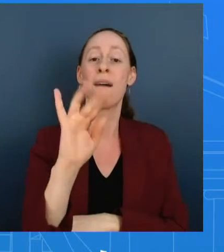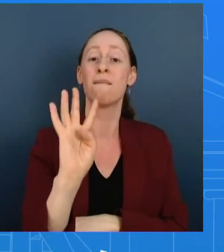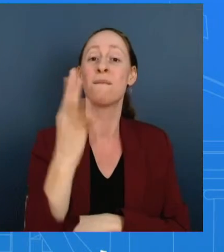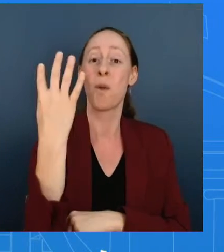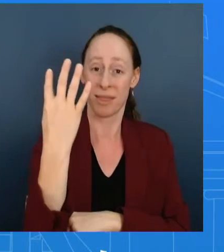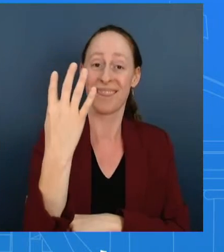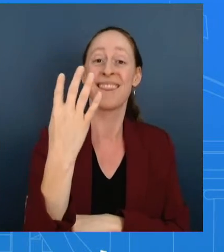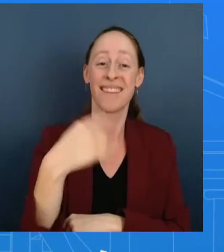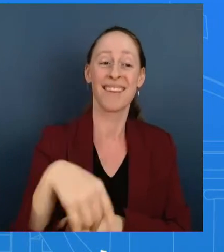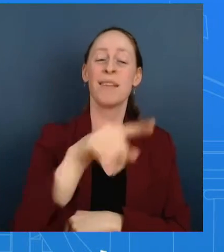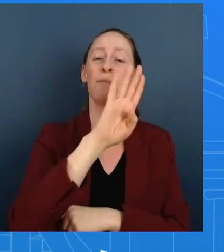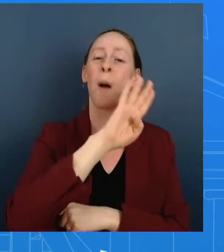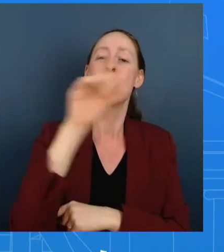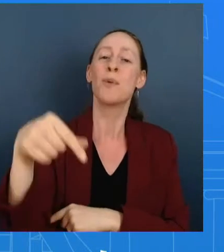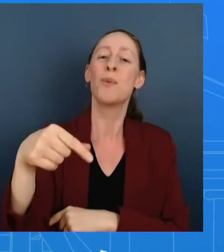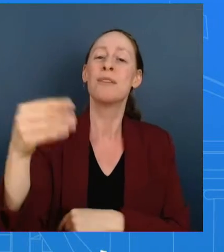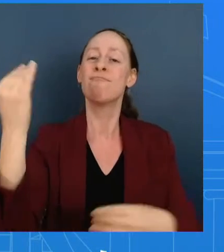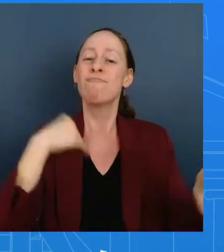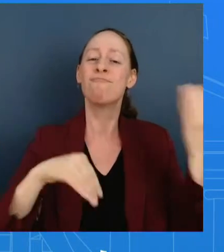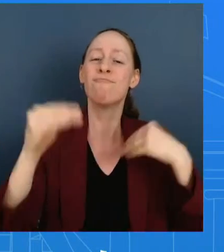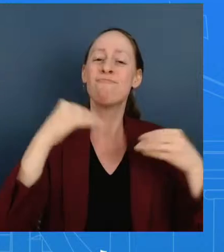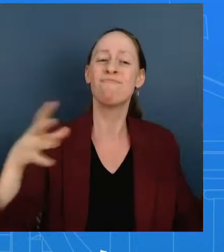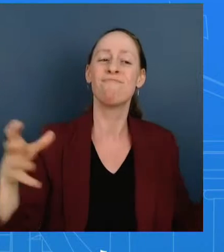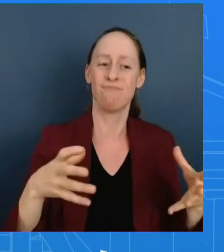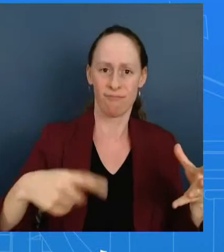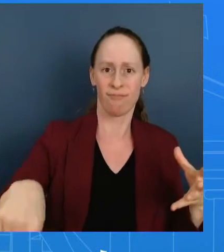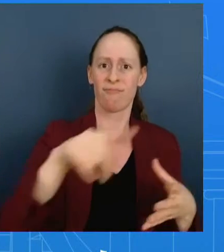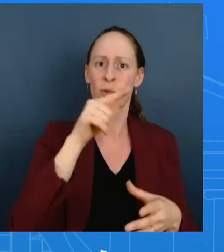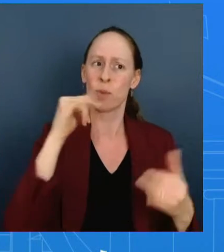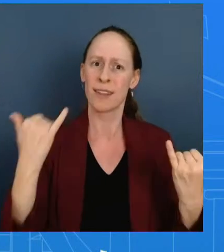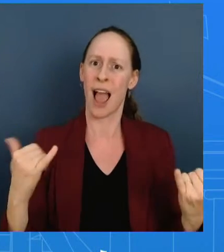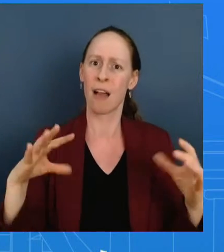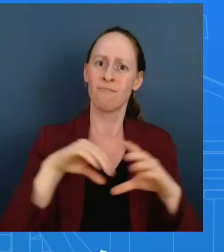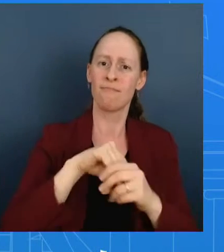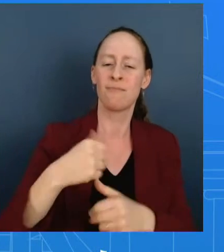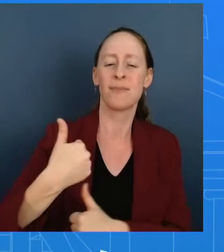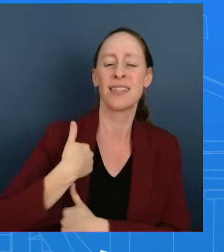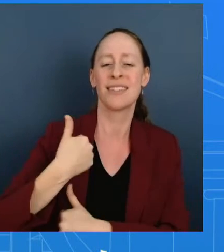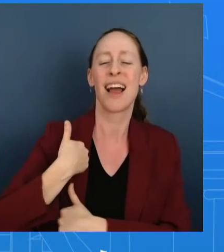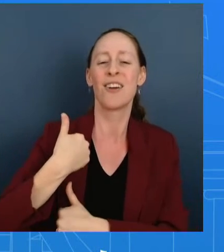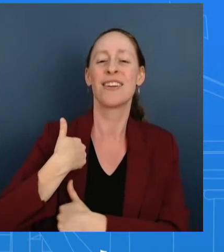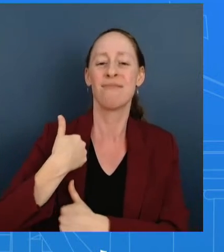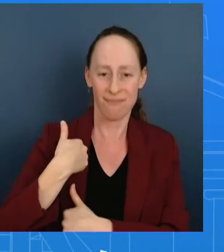Throughout the week, the president also spoke with leaders of the UK -- United Kingdom --